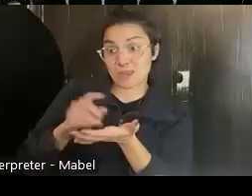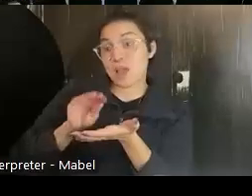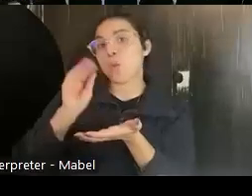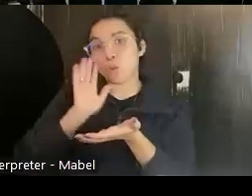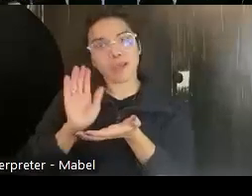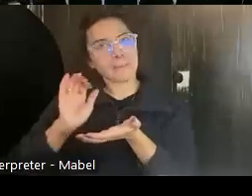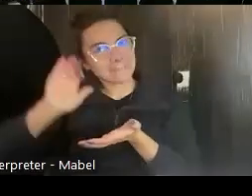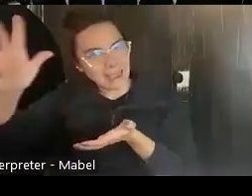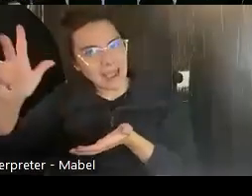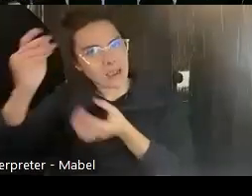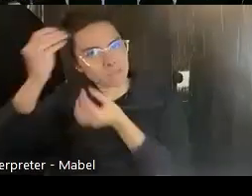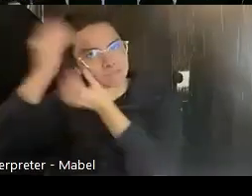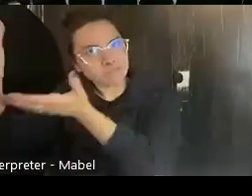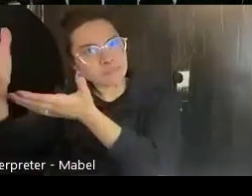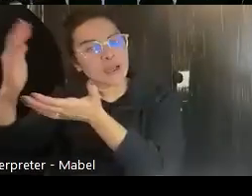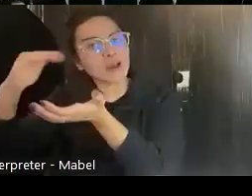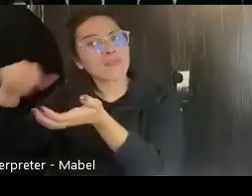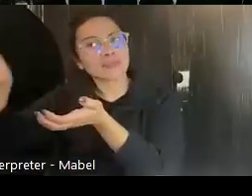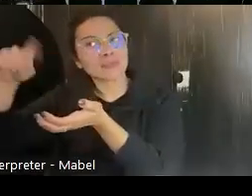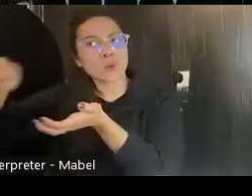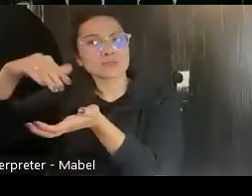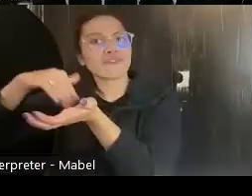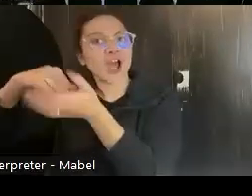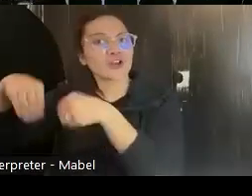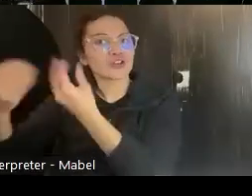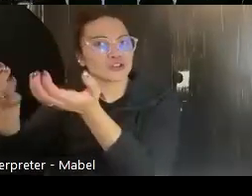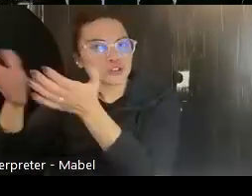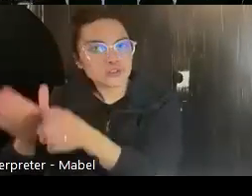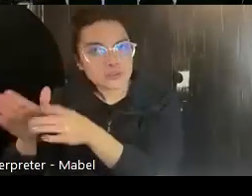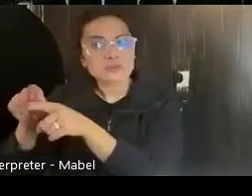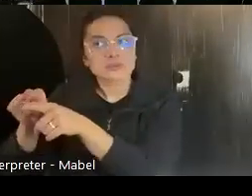good communication one of the things that I feel like the team has done an amazing job